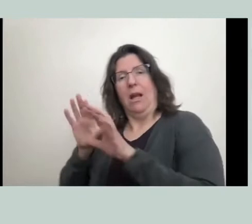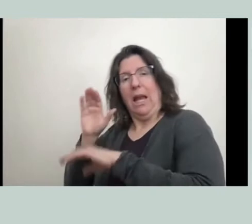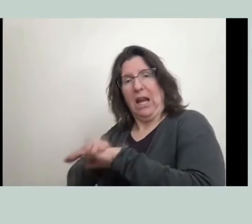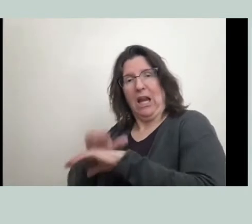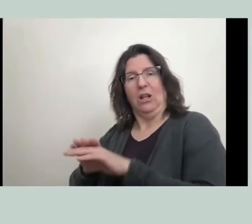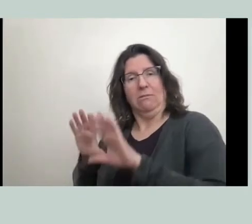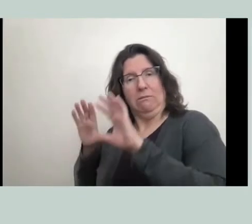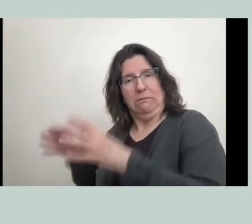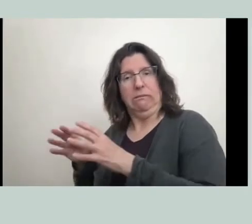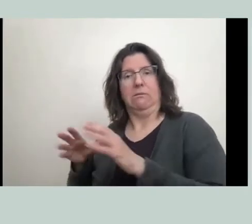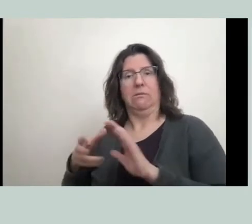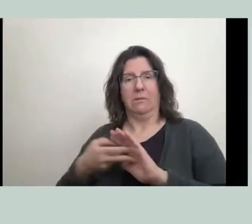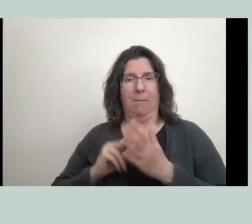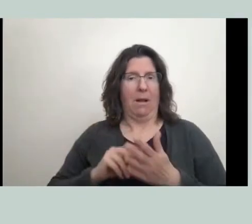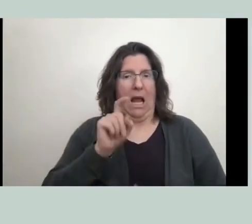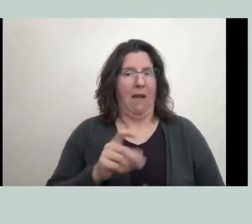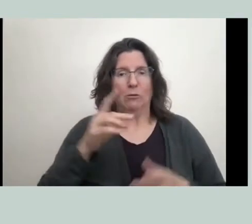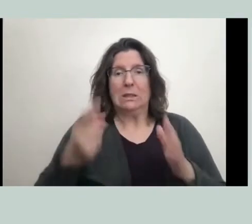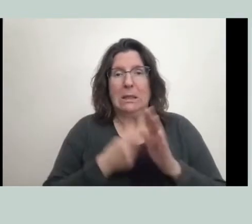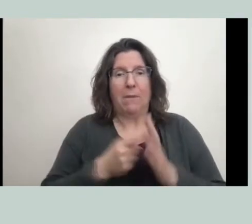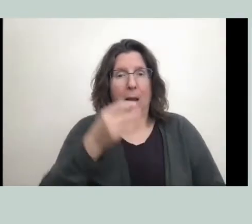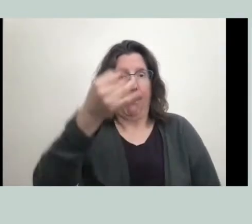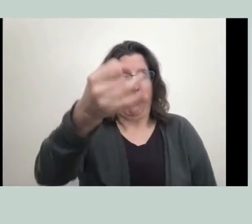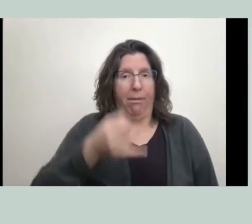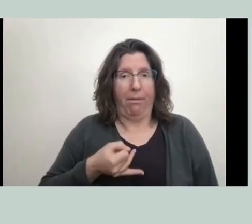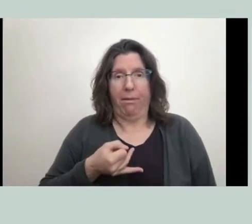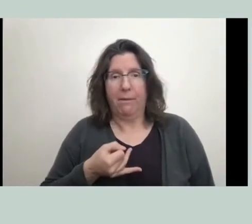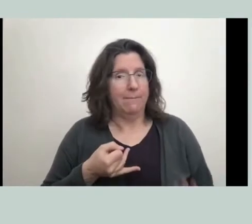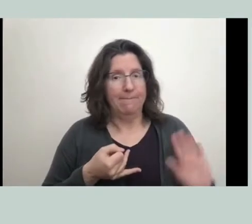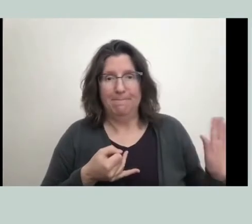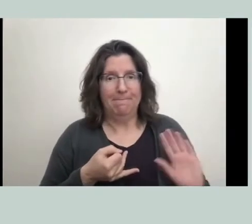The key is for students to RECOGNIZE when they are substituting features from their known language,